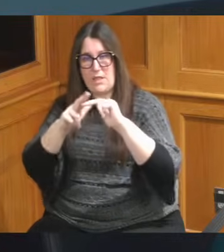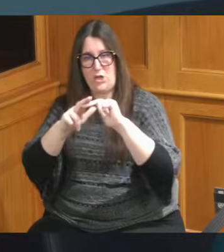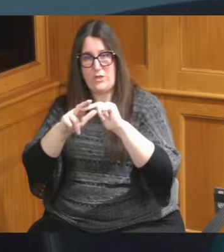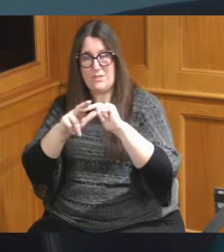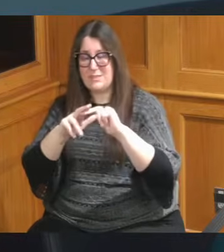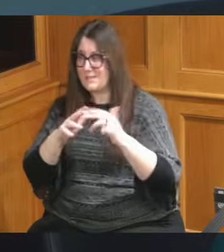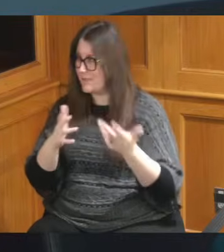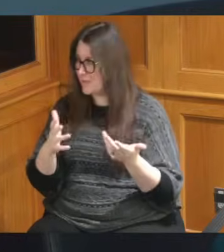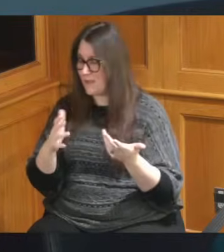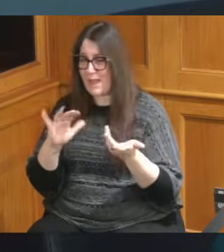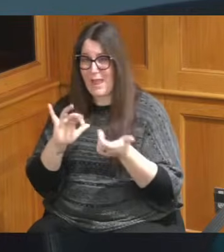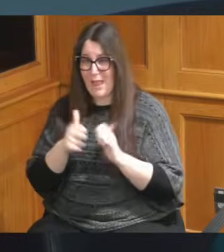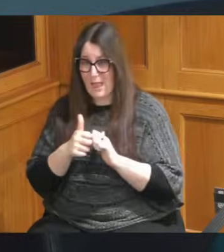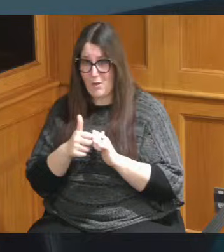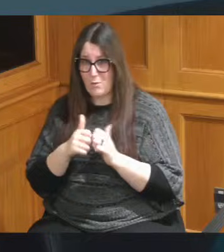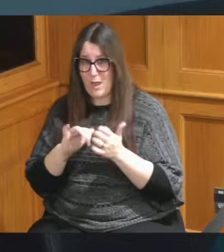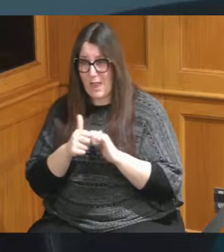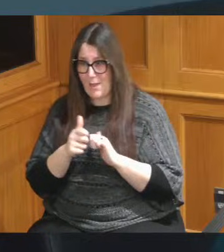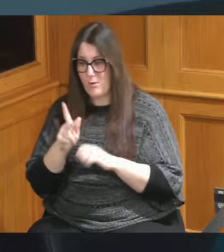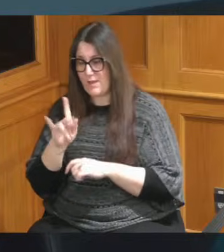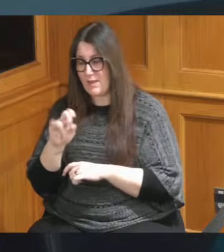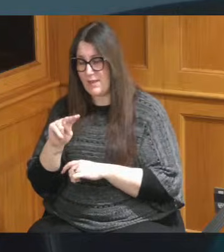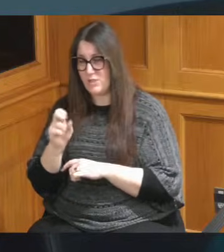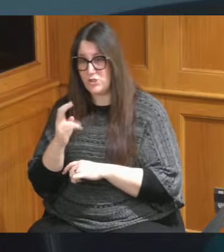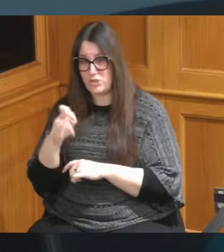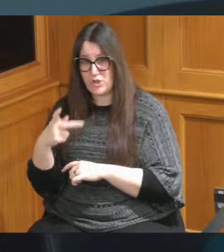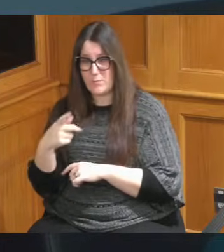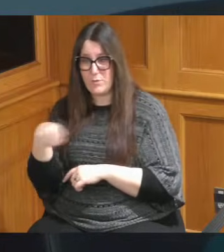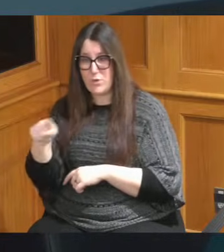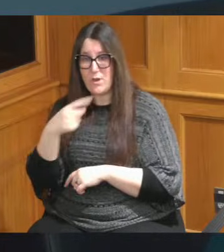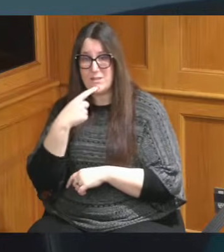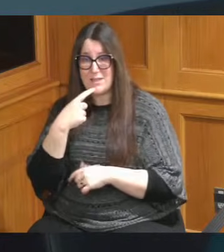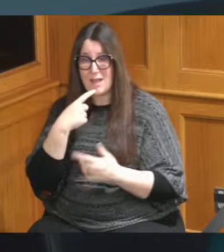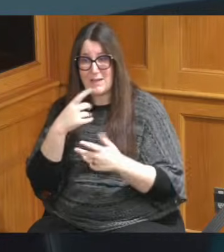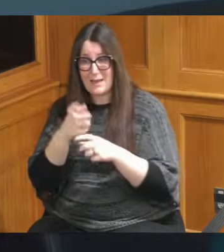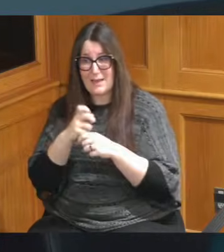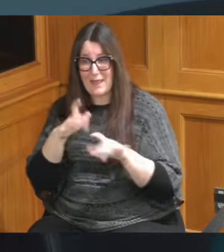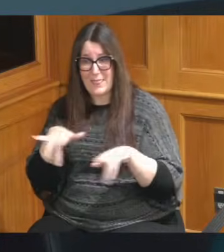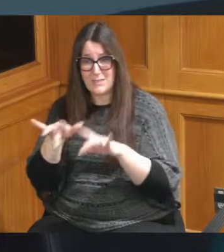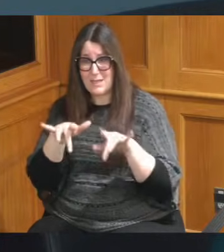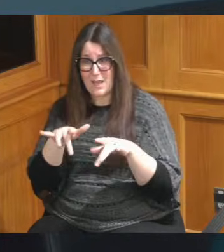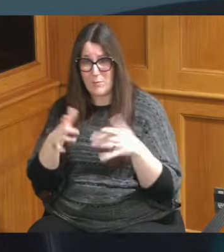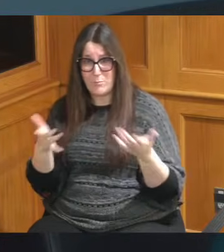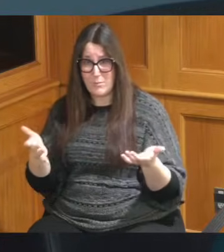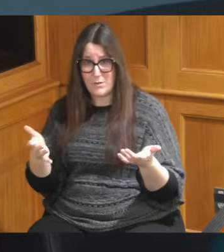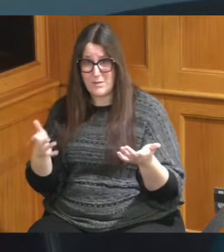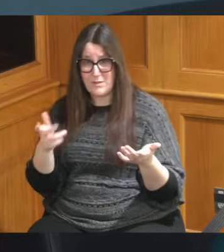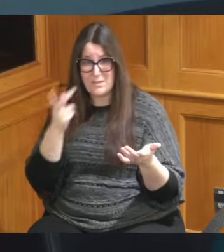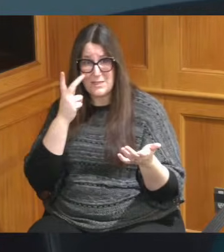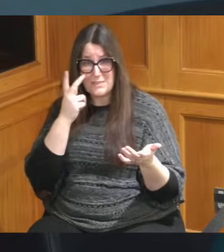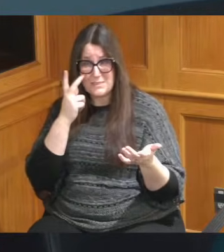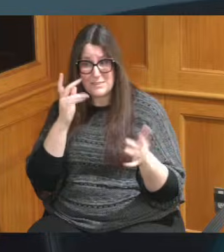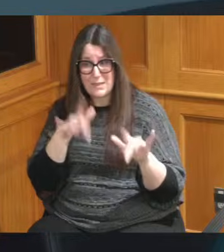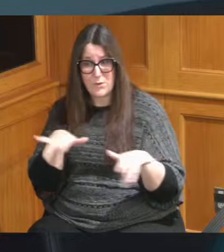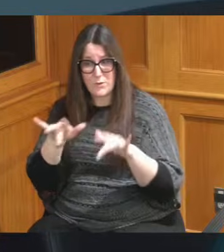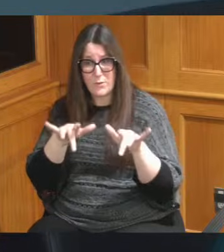the bleed? We came back with kinship program. Get the tape. Let's go to the tape. That's why